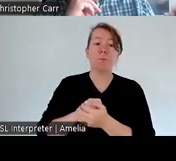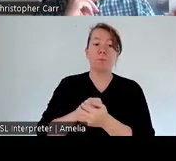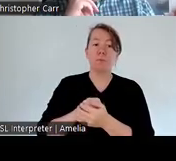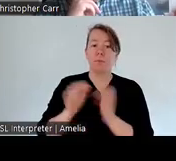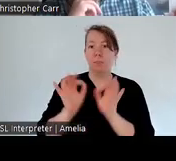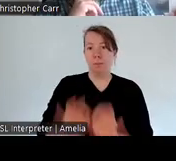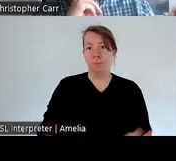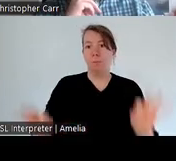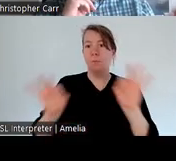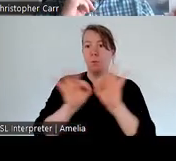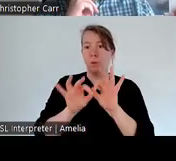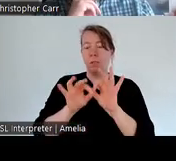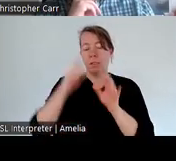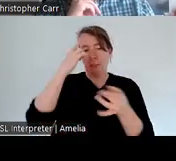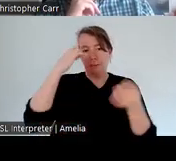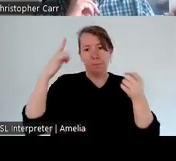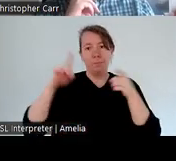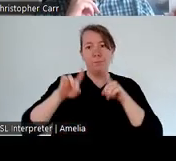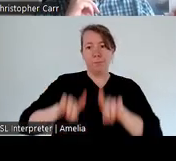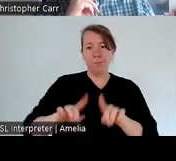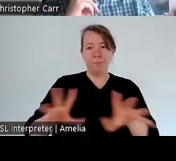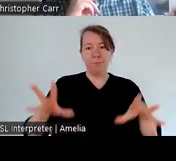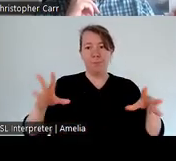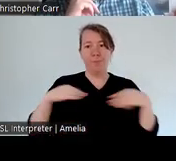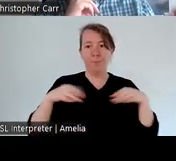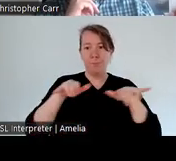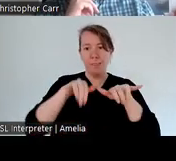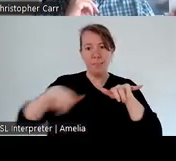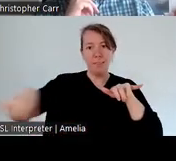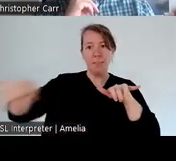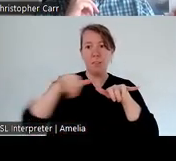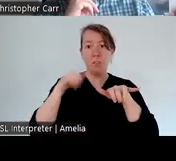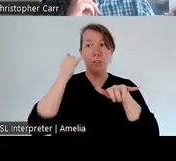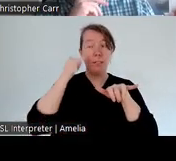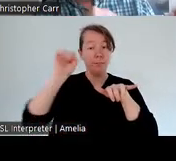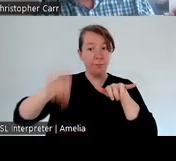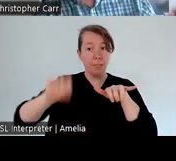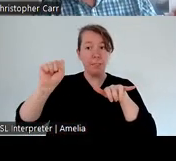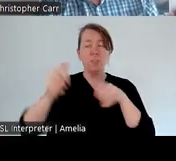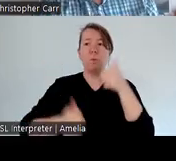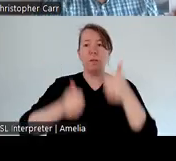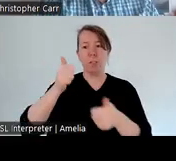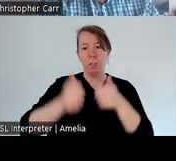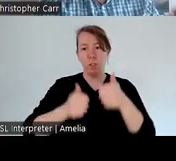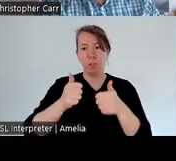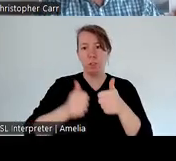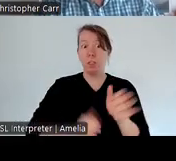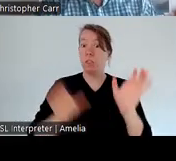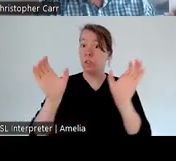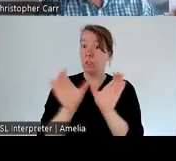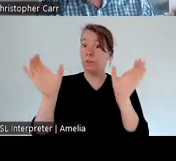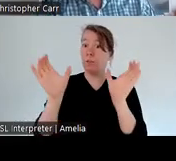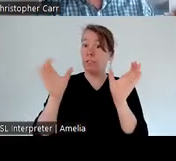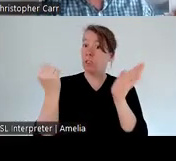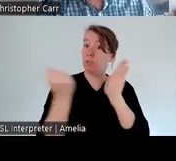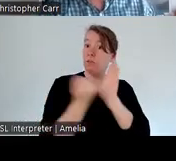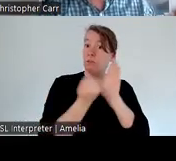conformance metadata. Does this conform to a standard, and if so which one? And then who certified that, who's making that claim? And do they have a credential?